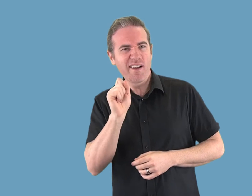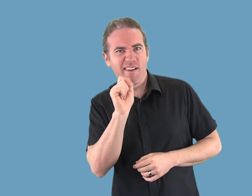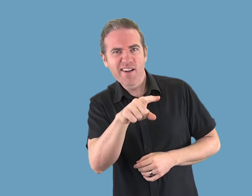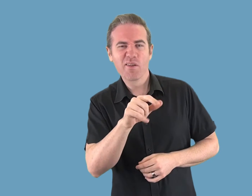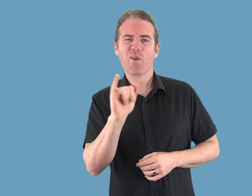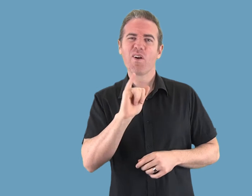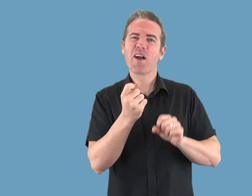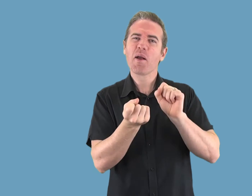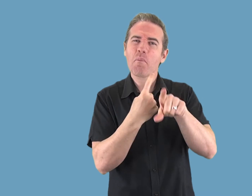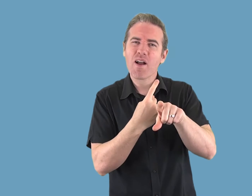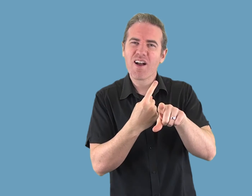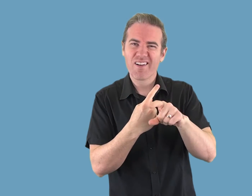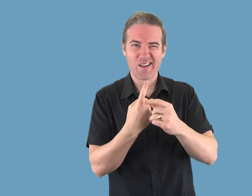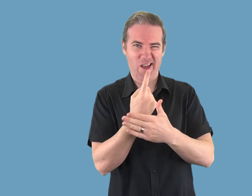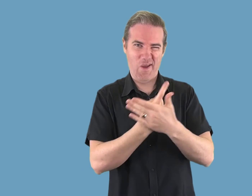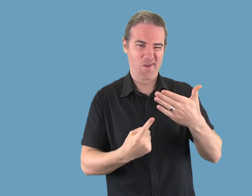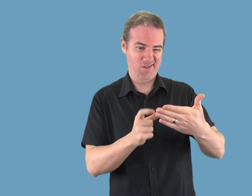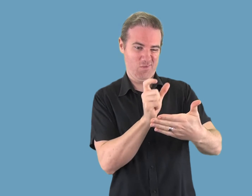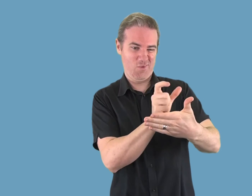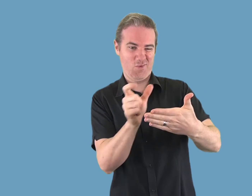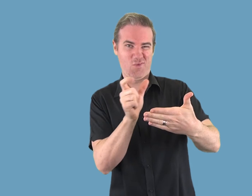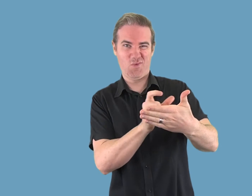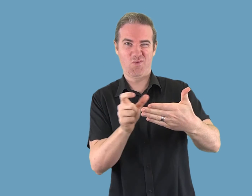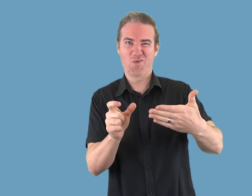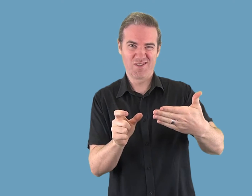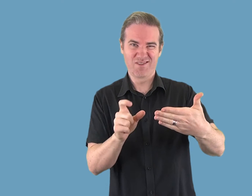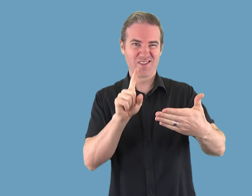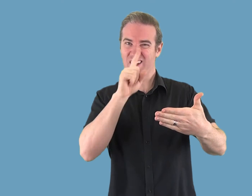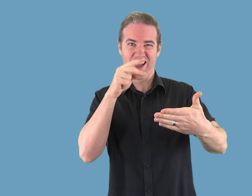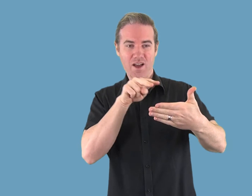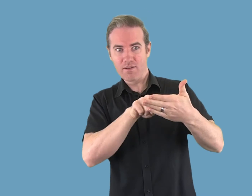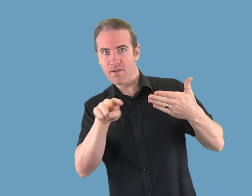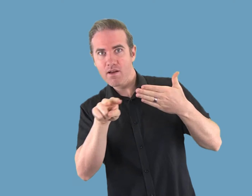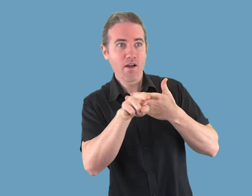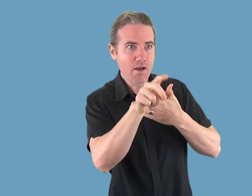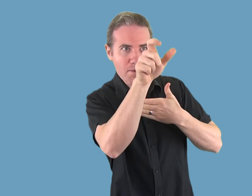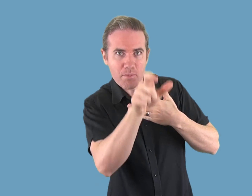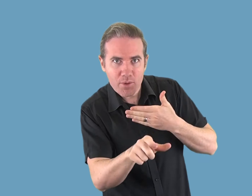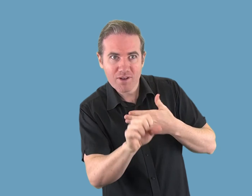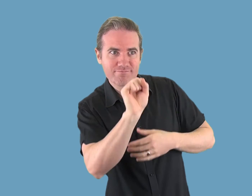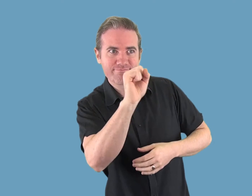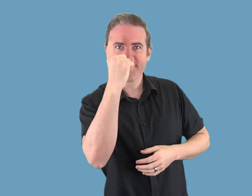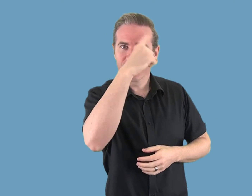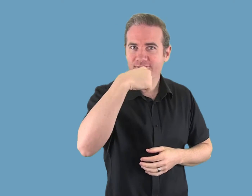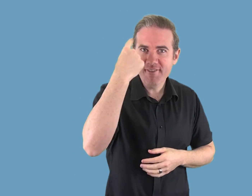Like video messaging it allows you to see context, gestures